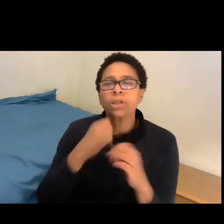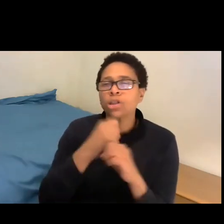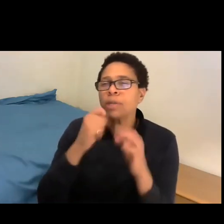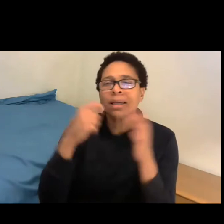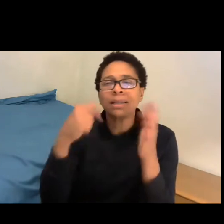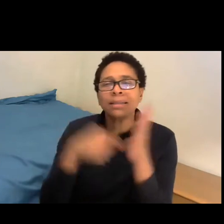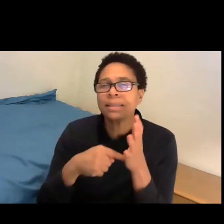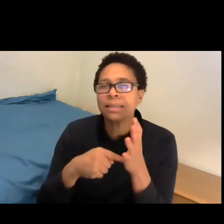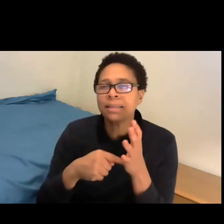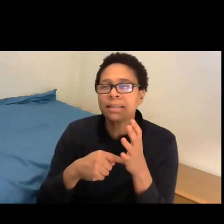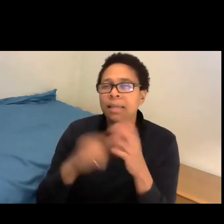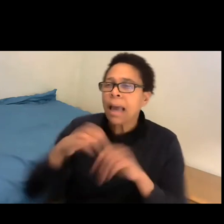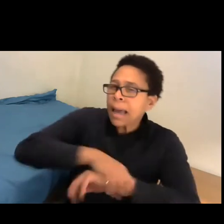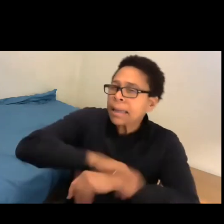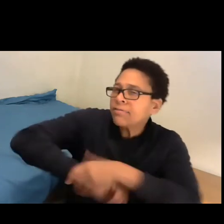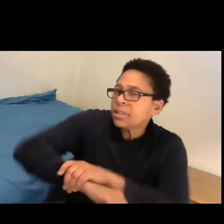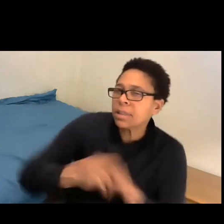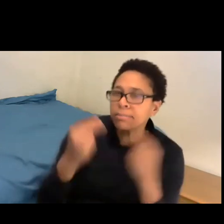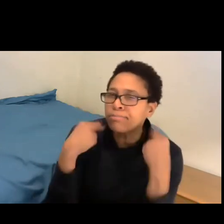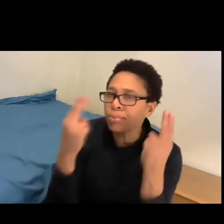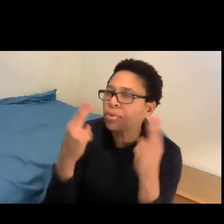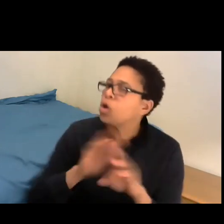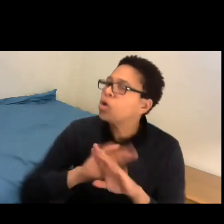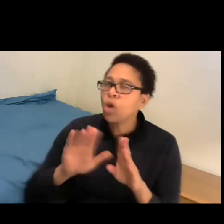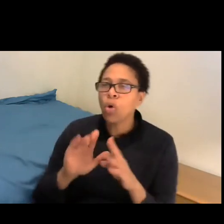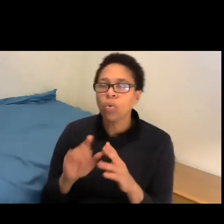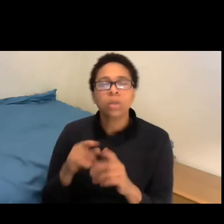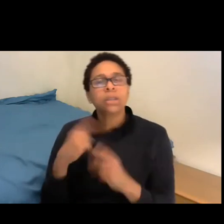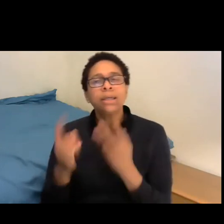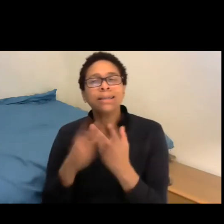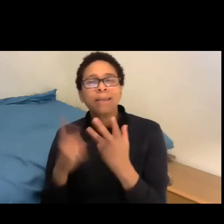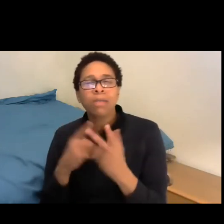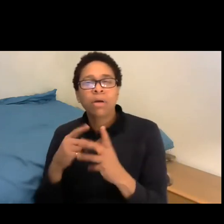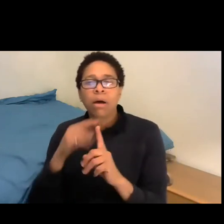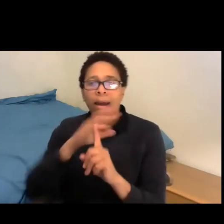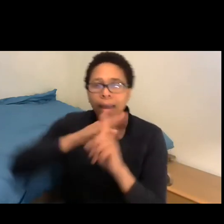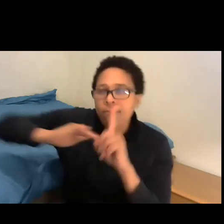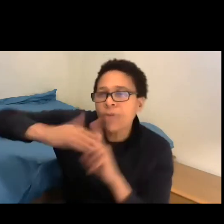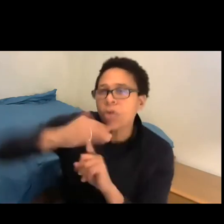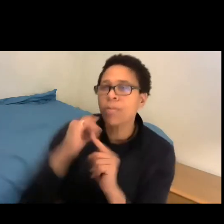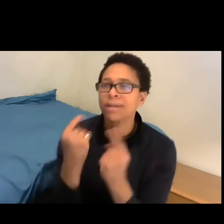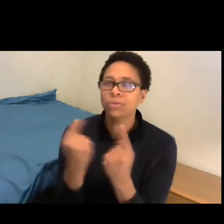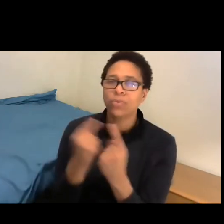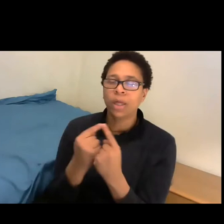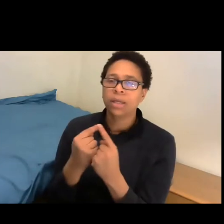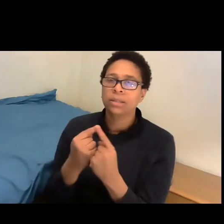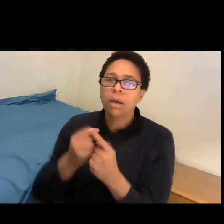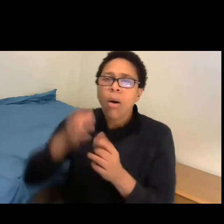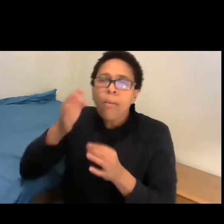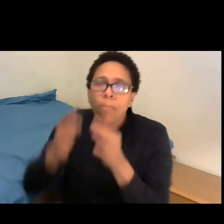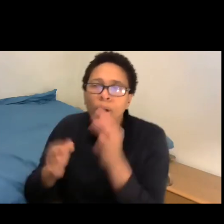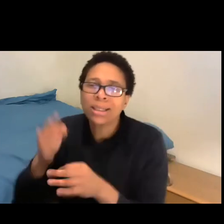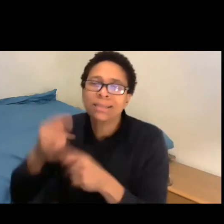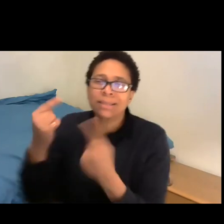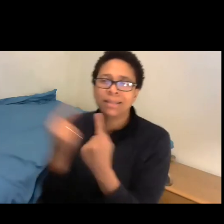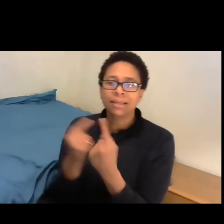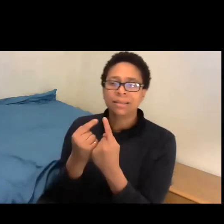interconnected way. So lots of the feminist activists I met through Sisters in Islam, were also doing other projects. For